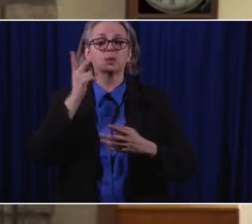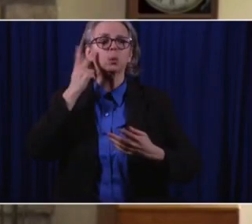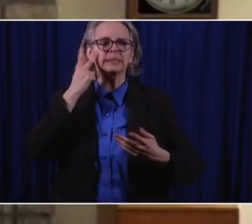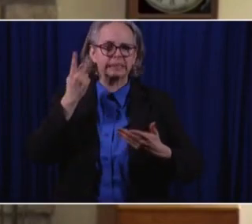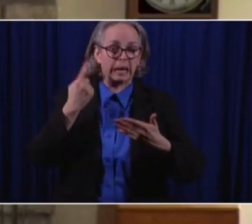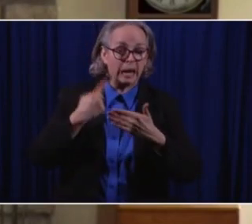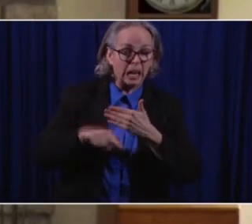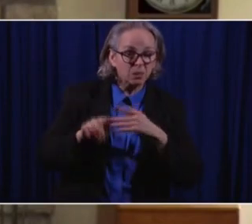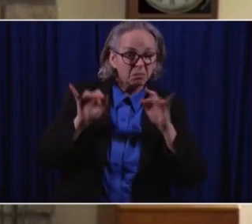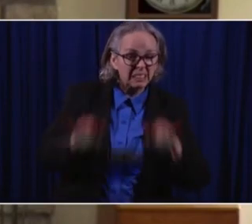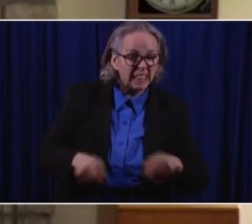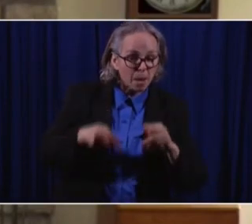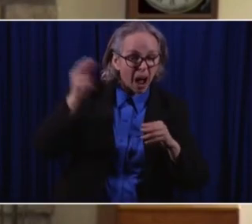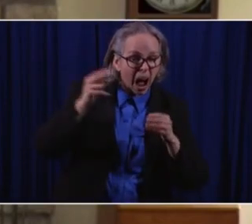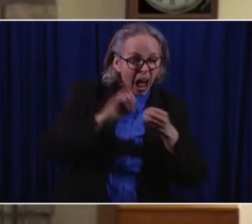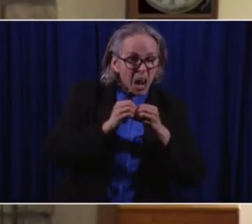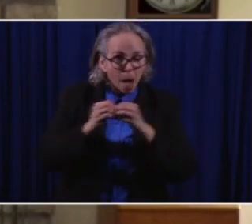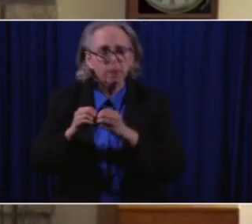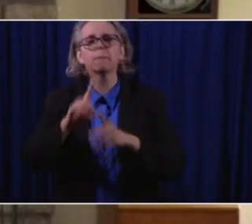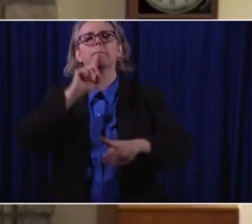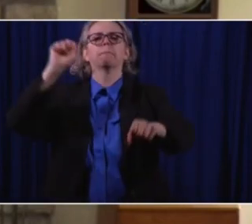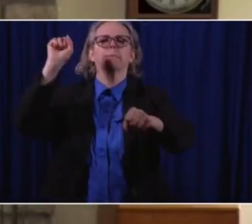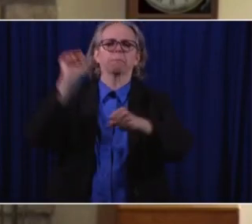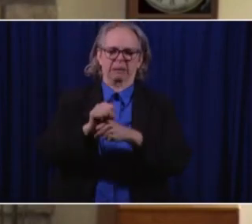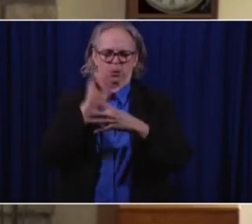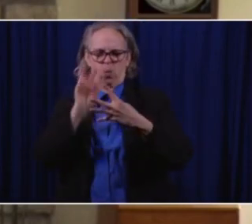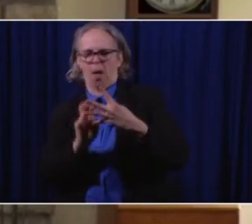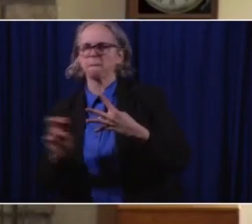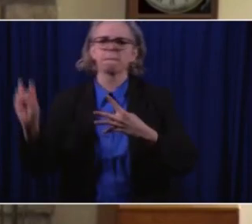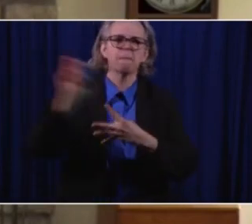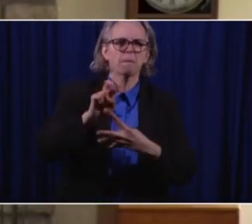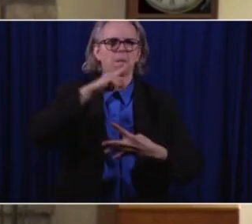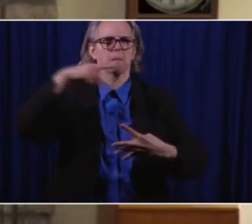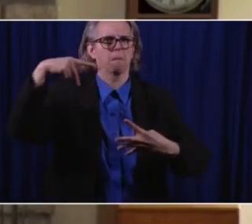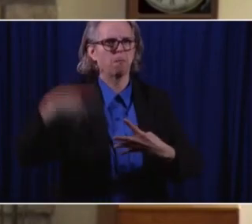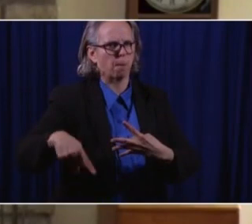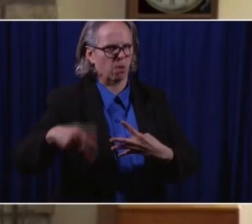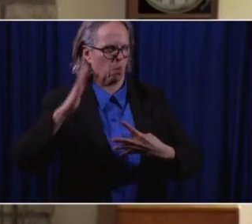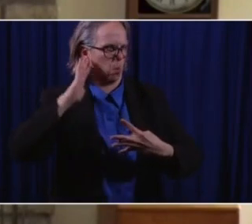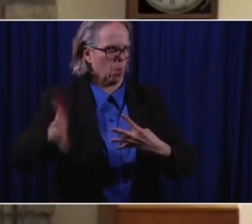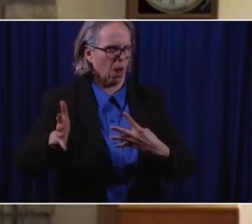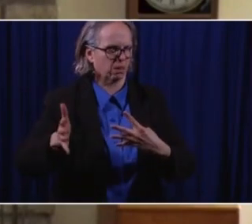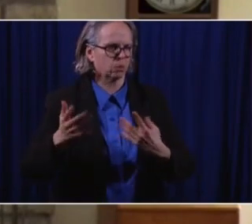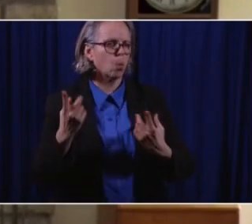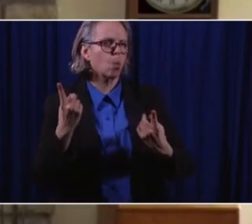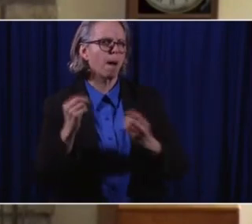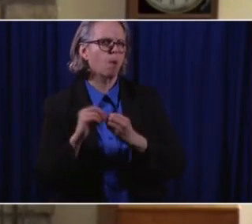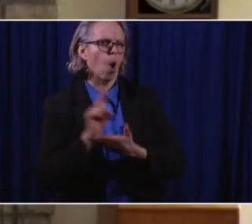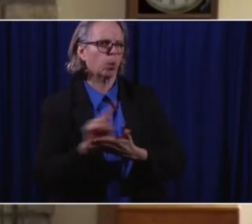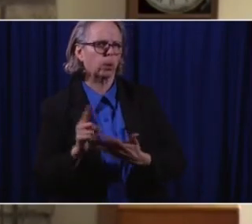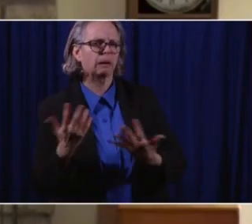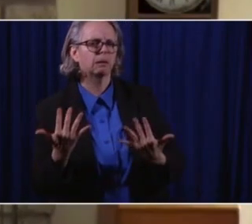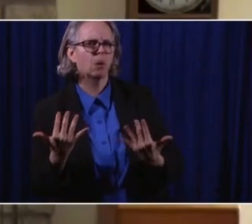indicators now is Franklin. Since this is their first week mina's indicators we have moved them to a watch list if they